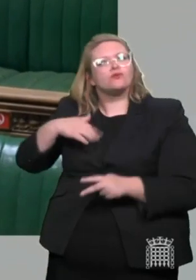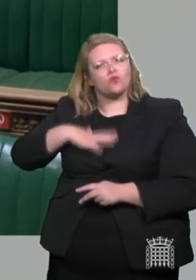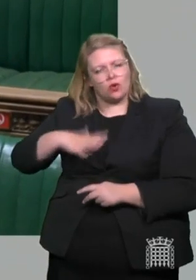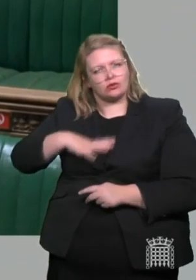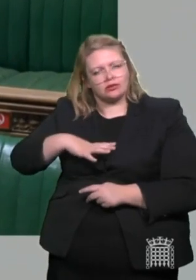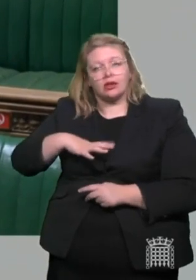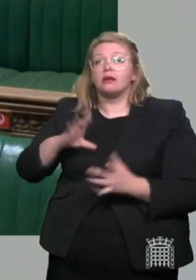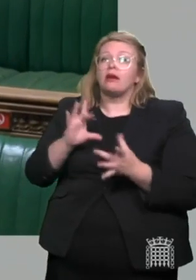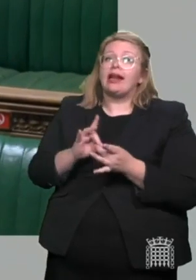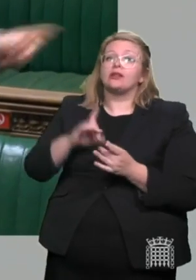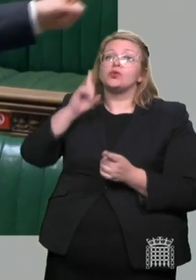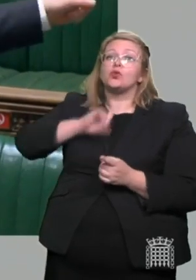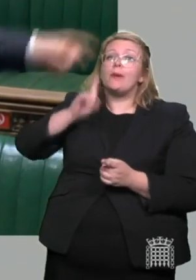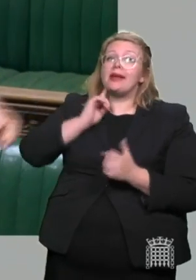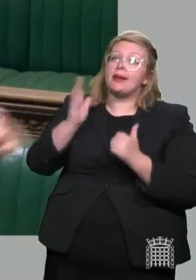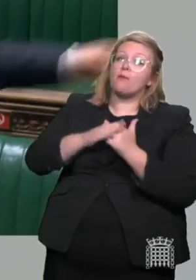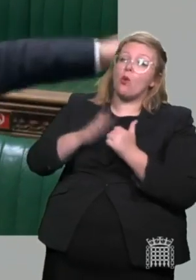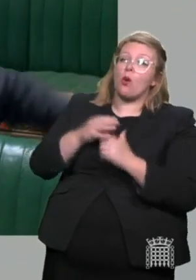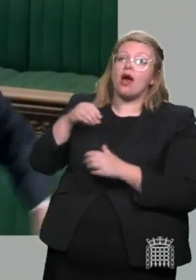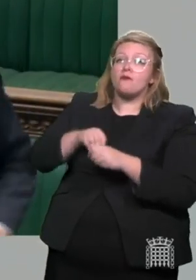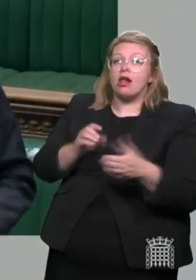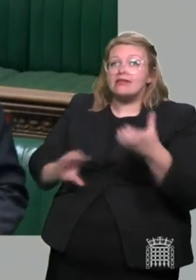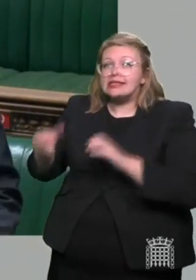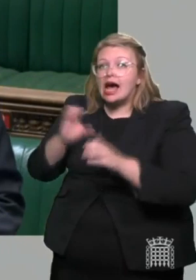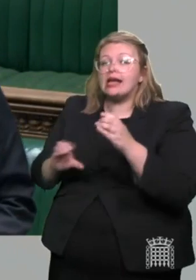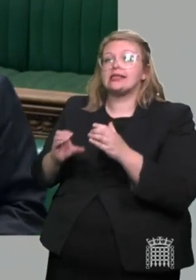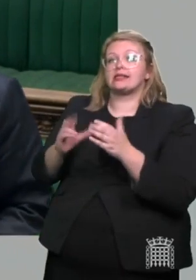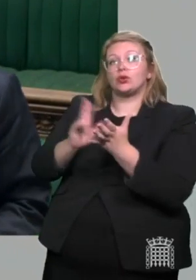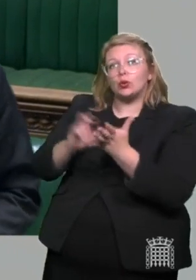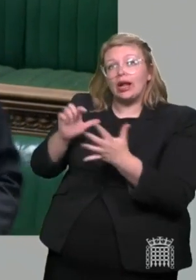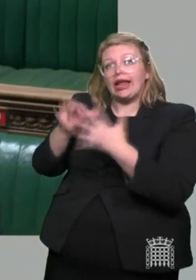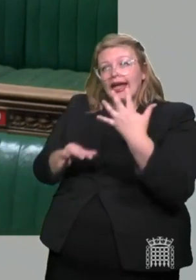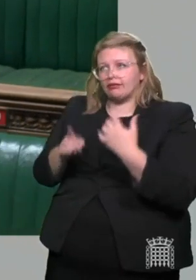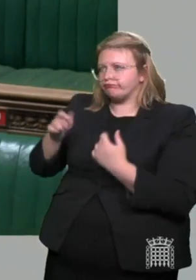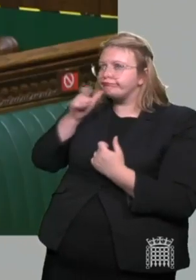representation in that sector, she will know that Alison Atkinson became the chief executive officer